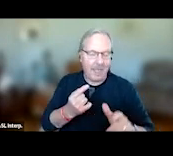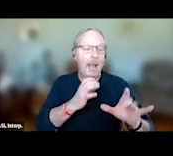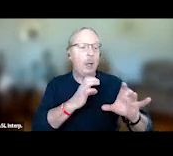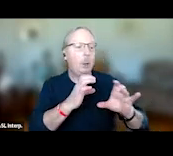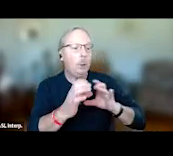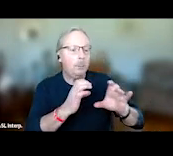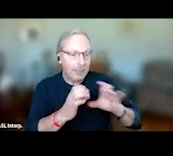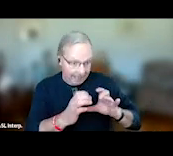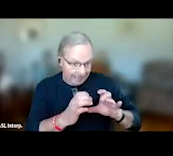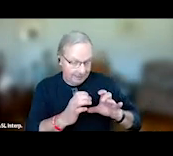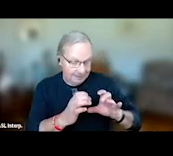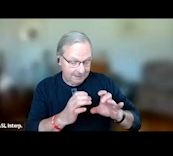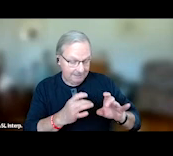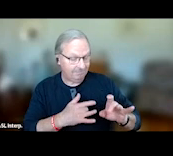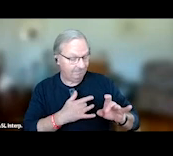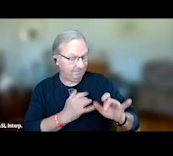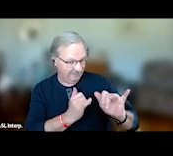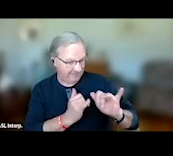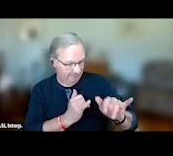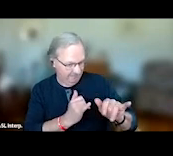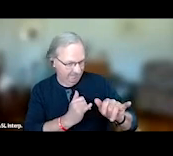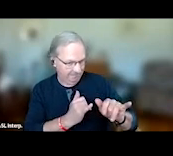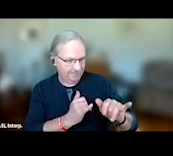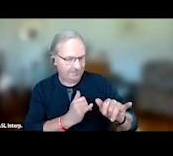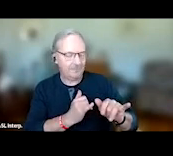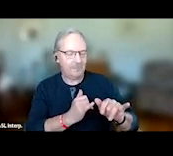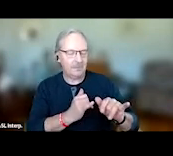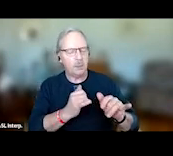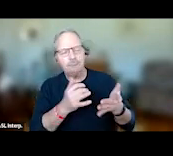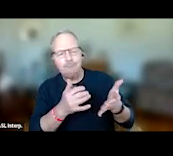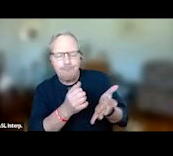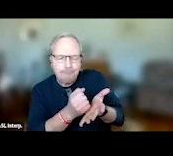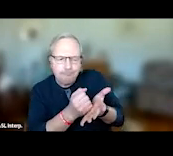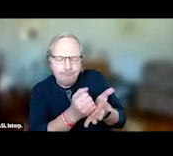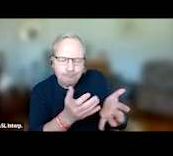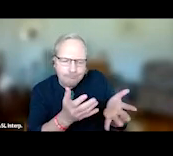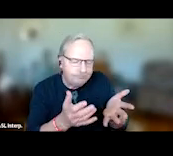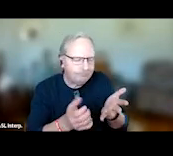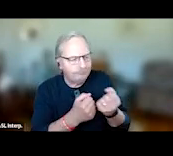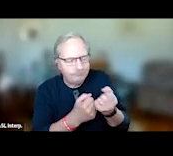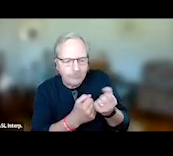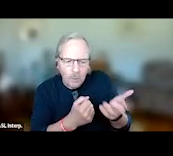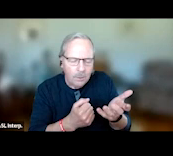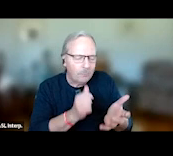Further, we can provide reassurance or guidance if that seems like what it is that they need. If we're not sure what they need, we can always ask,